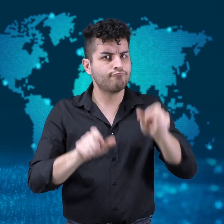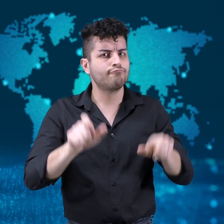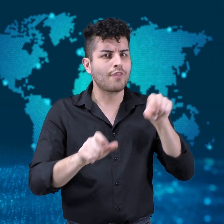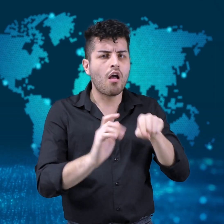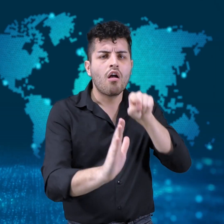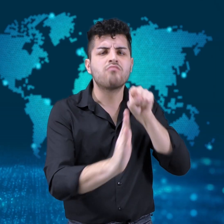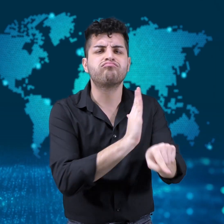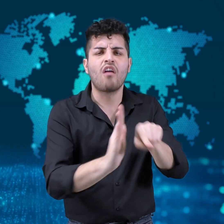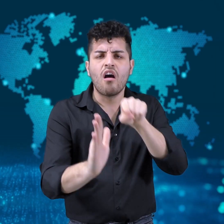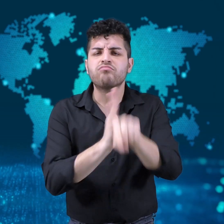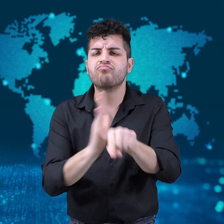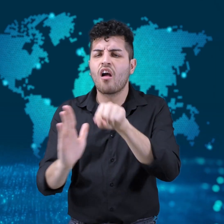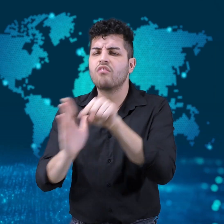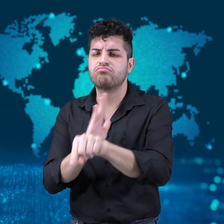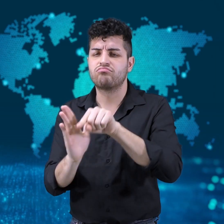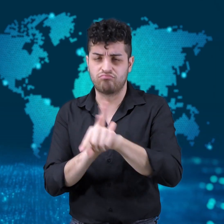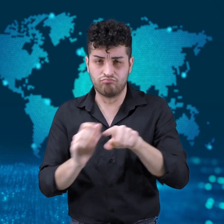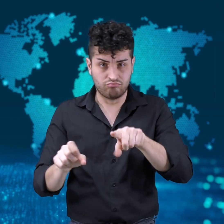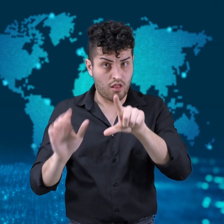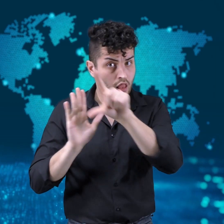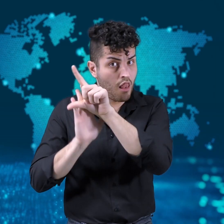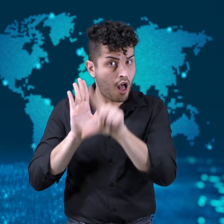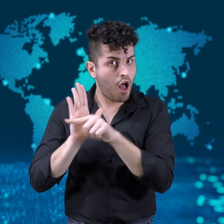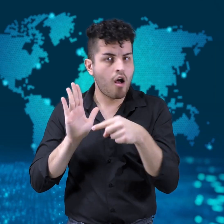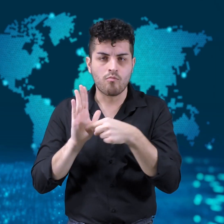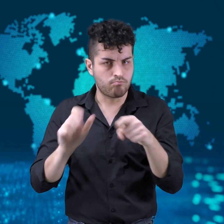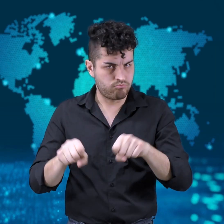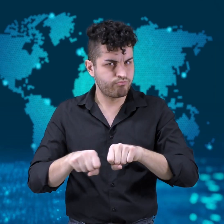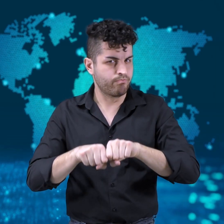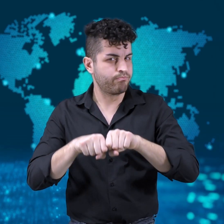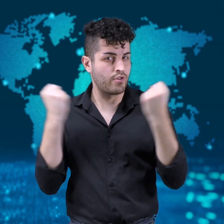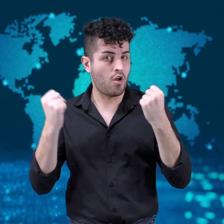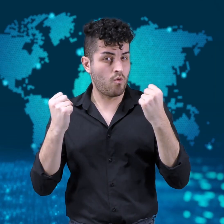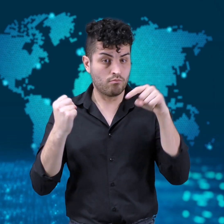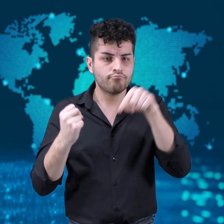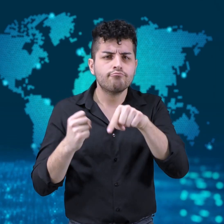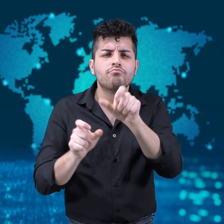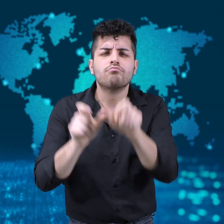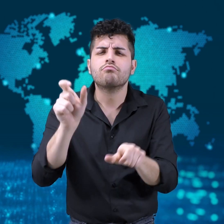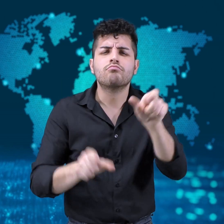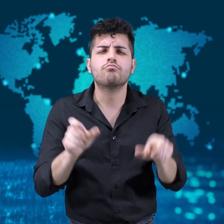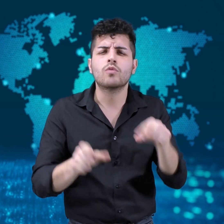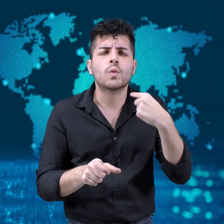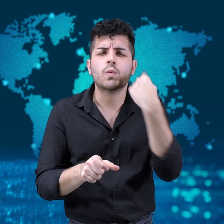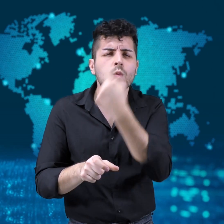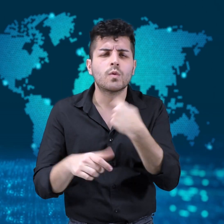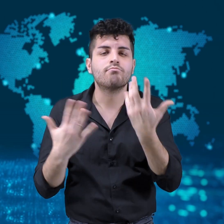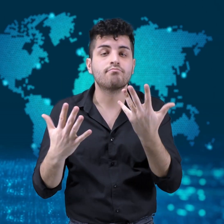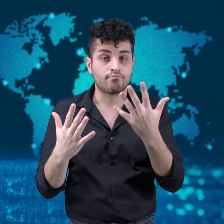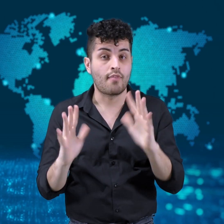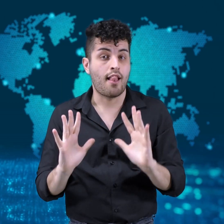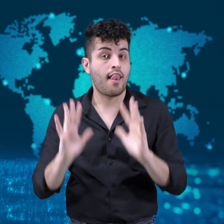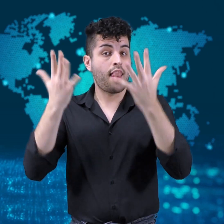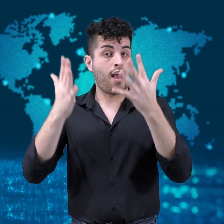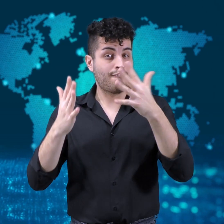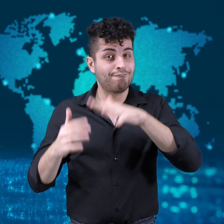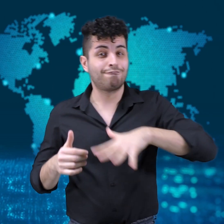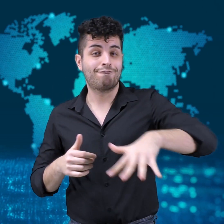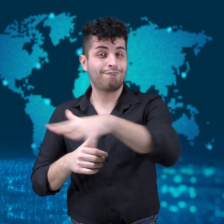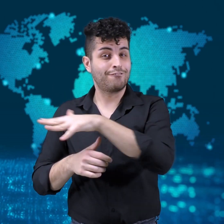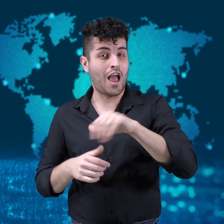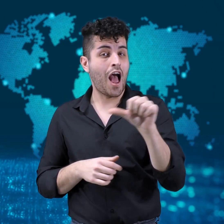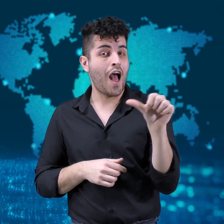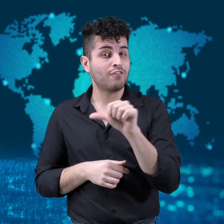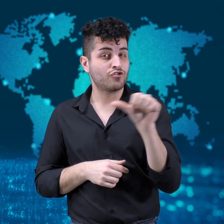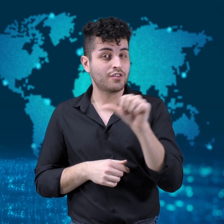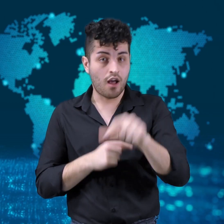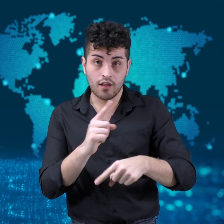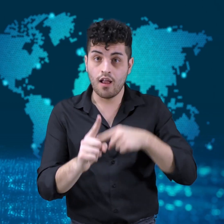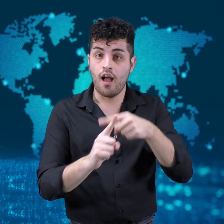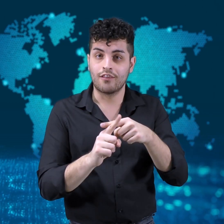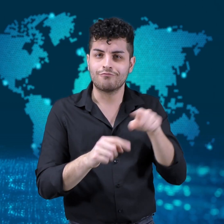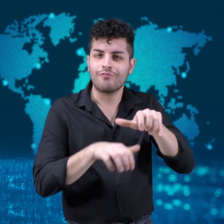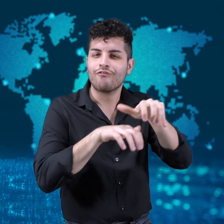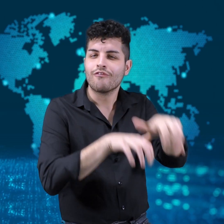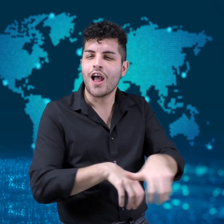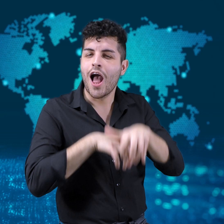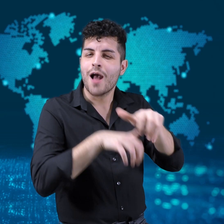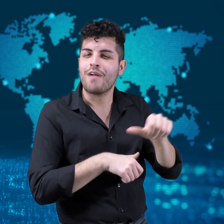Thirty nine unlawful killings were crimes against Afghan civilians and farmers.